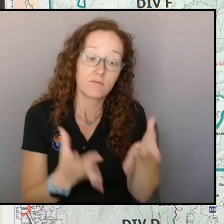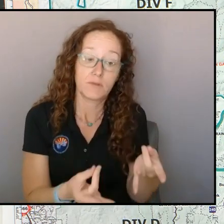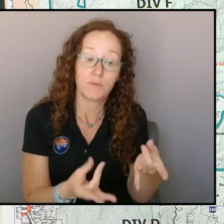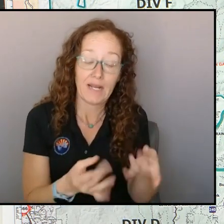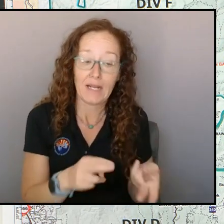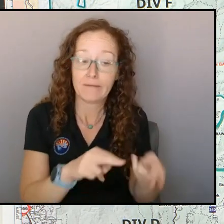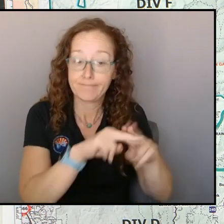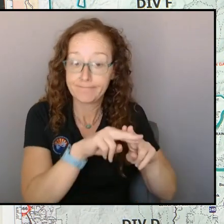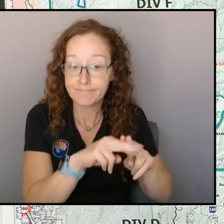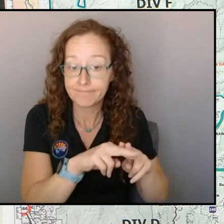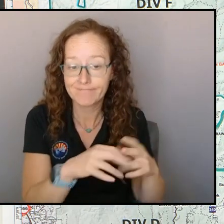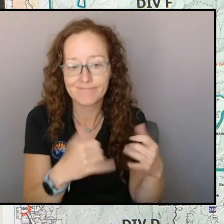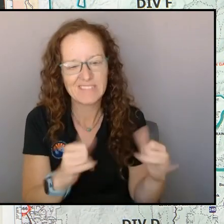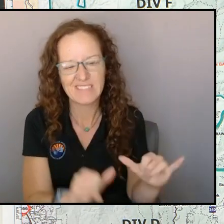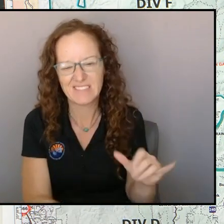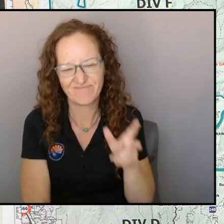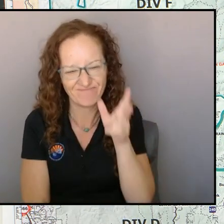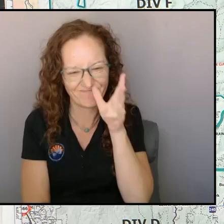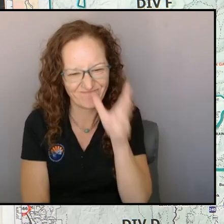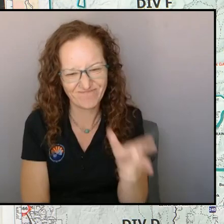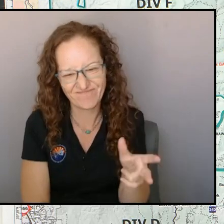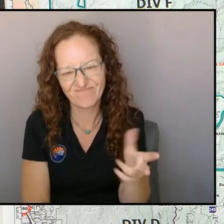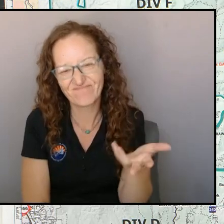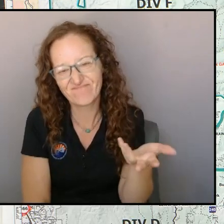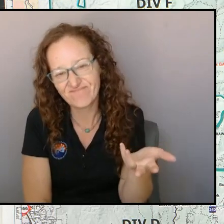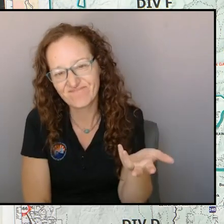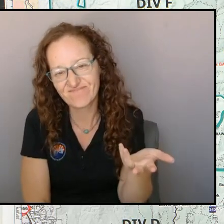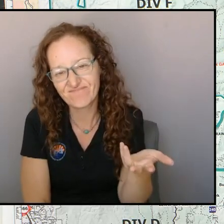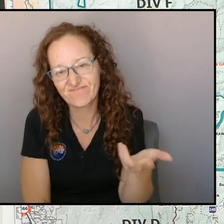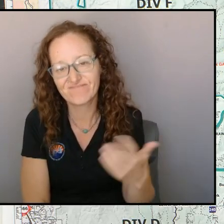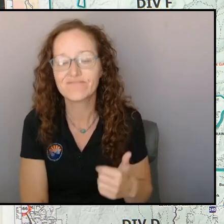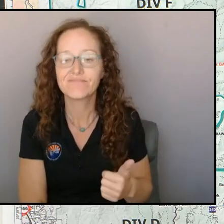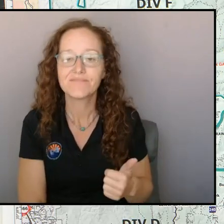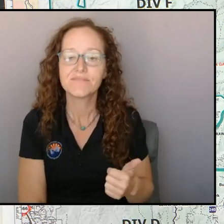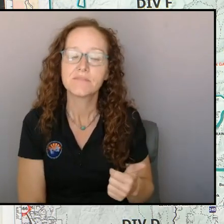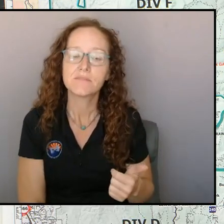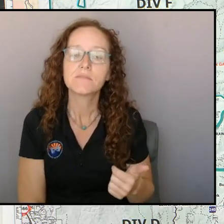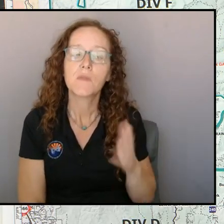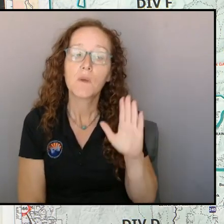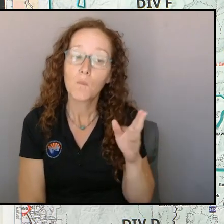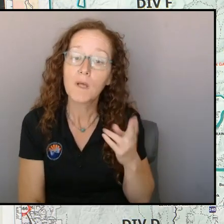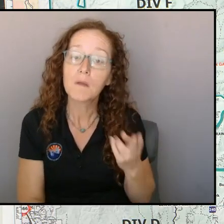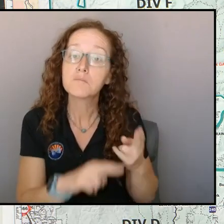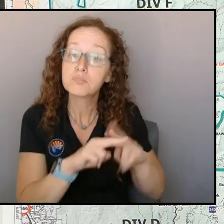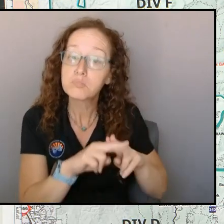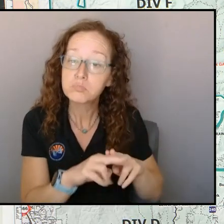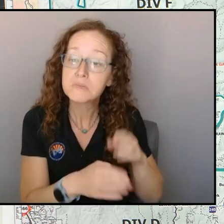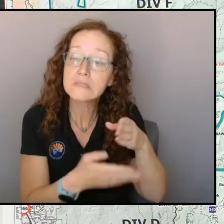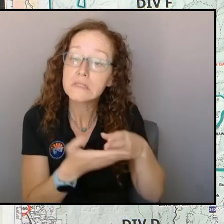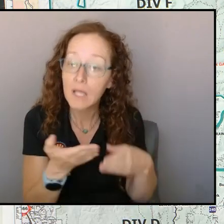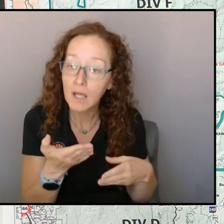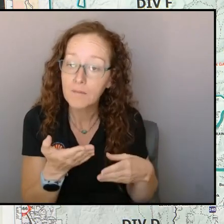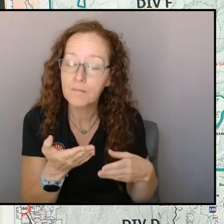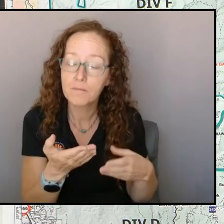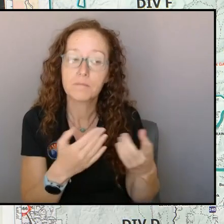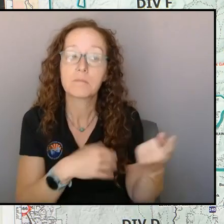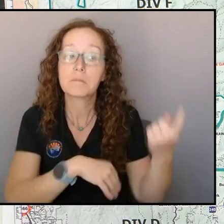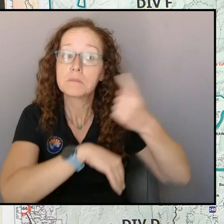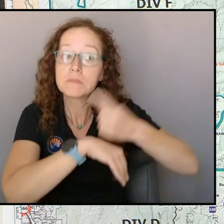poor. So, we're going to get some overnight moisture in-- or excuse me daytime moisture in-- because of the setup that